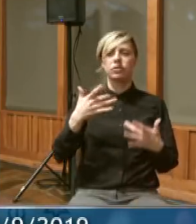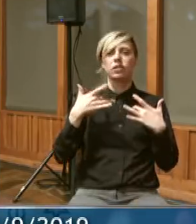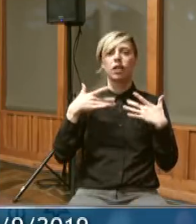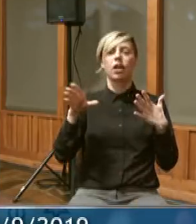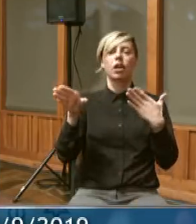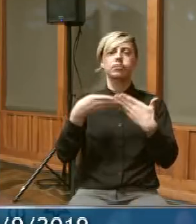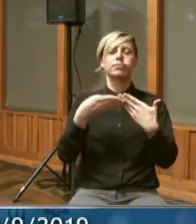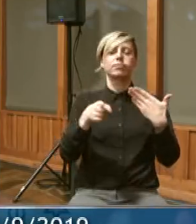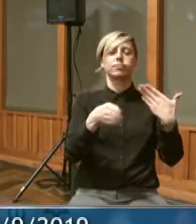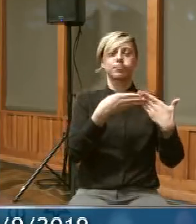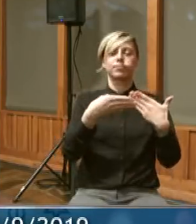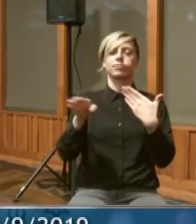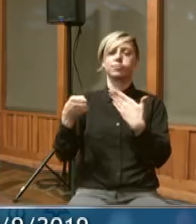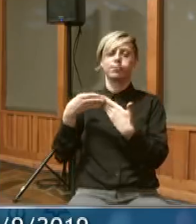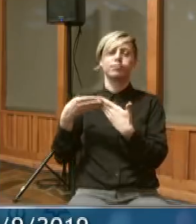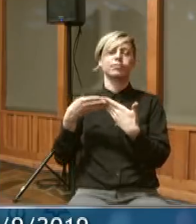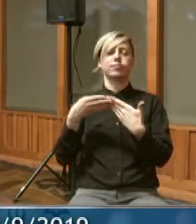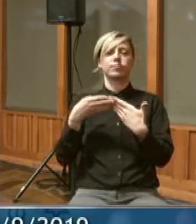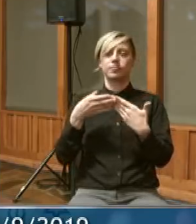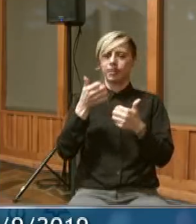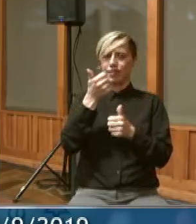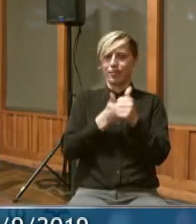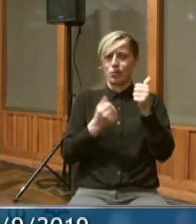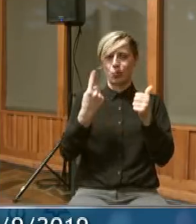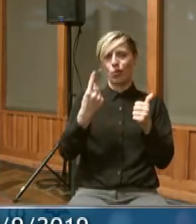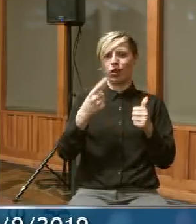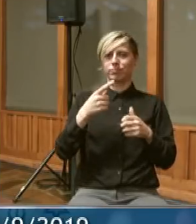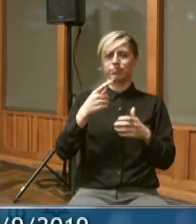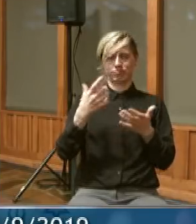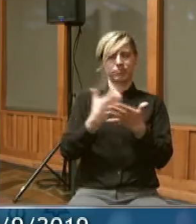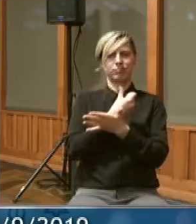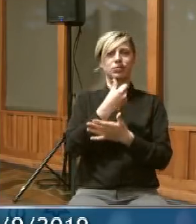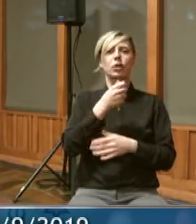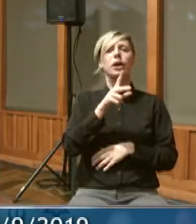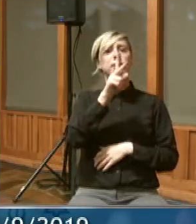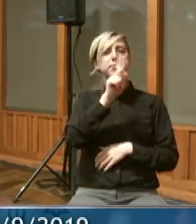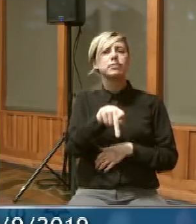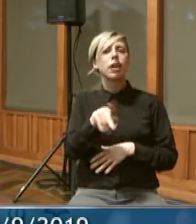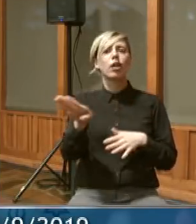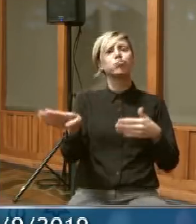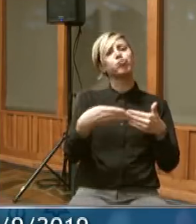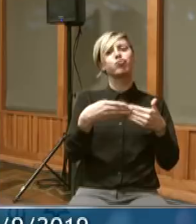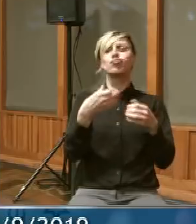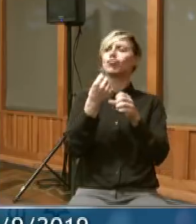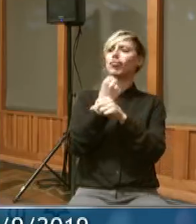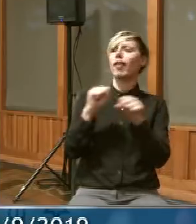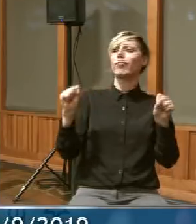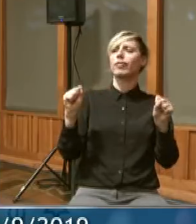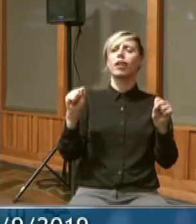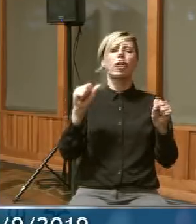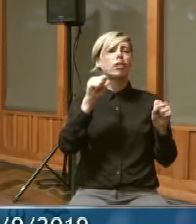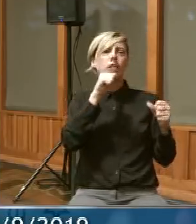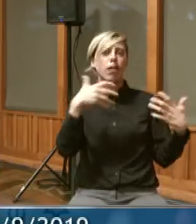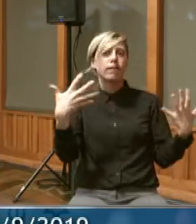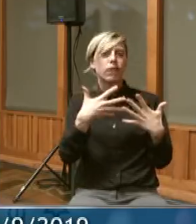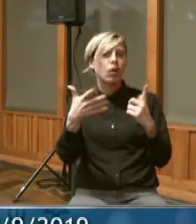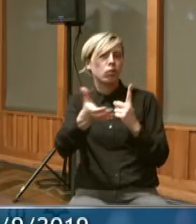CURRENTLY THE CITY OFFICIALLY HAS ONLY EIGHT LOOS OPEN 24 HOURS A DAY SEVEN DAYS A WEEK BUT THEY ARE FREQUENTLY UNUSABLE